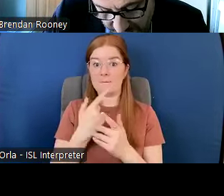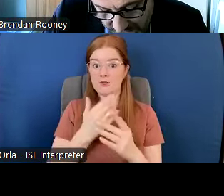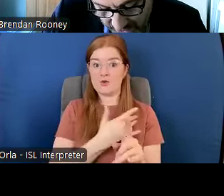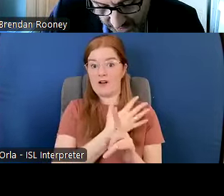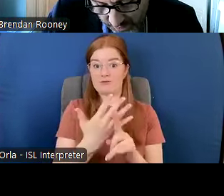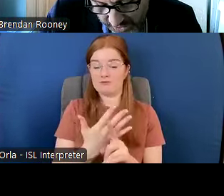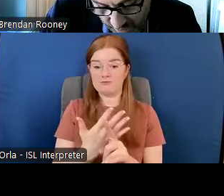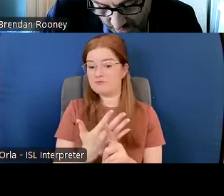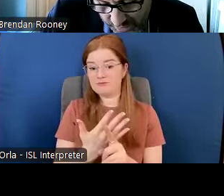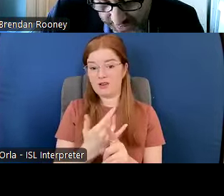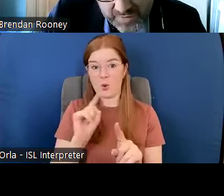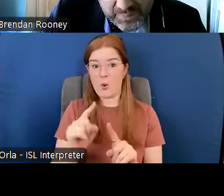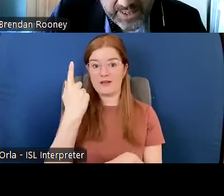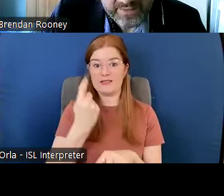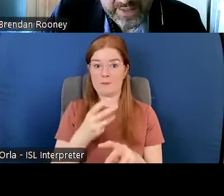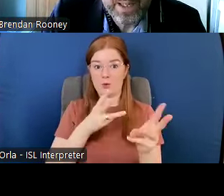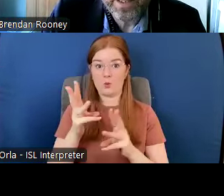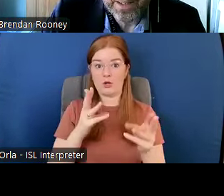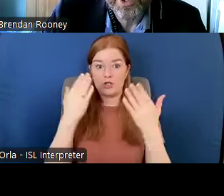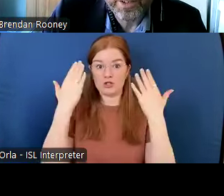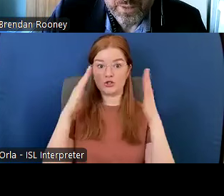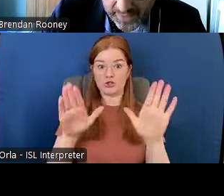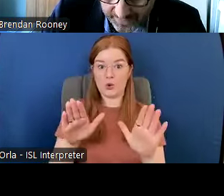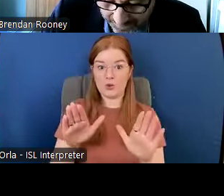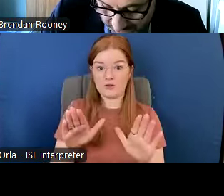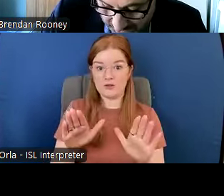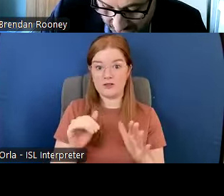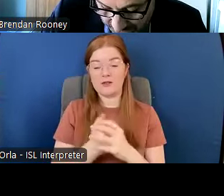occasion on which their work was displayed in isolation, if you like, just the two of